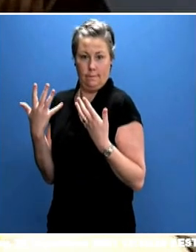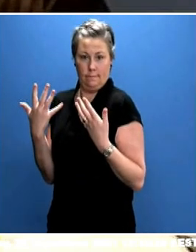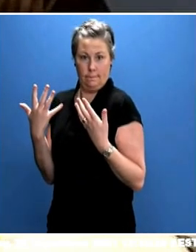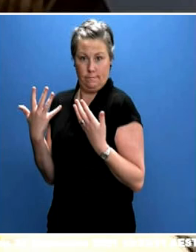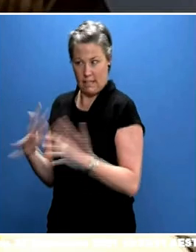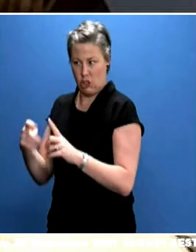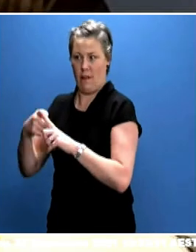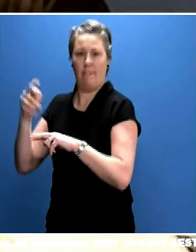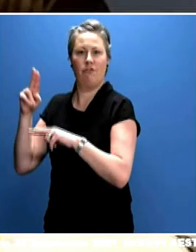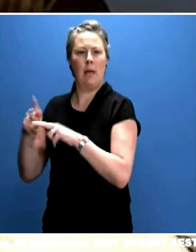back into the community.